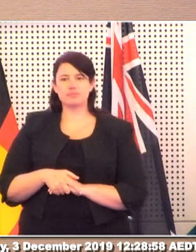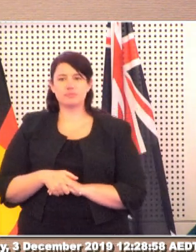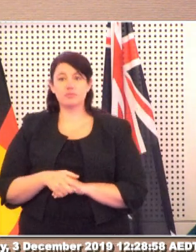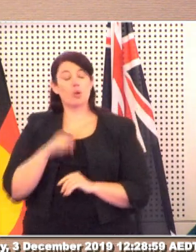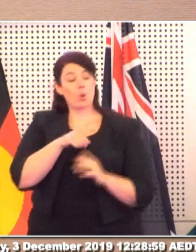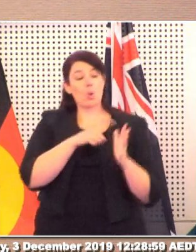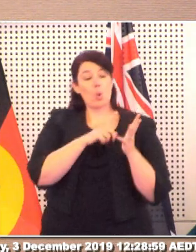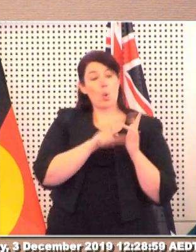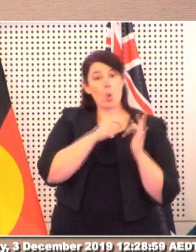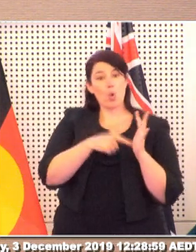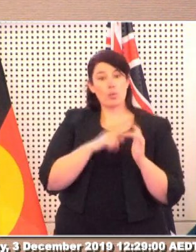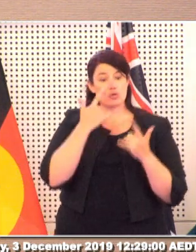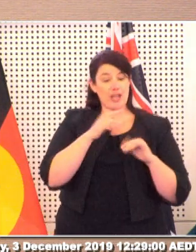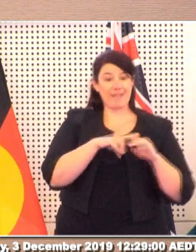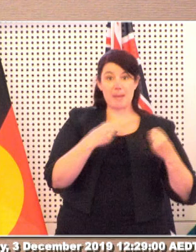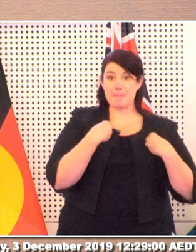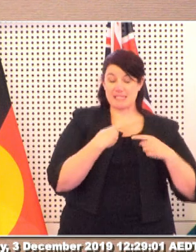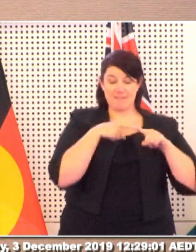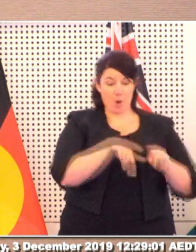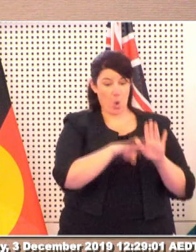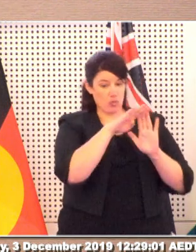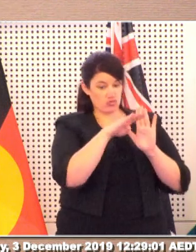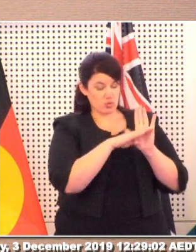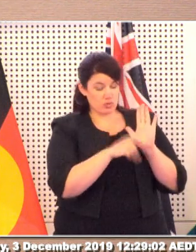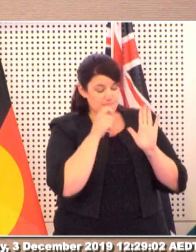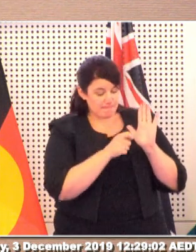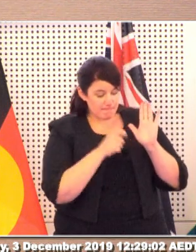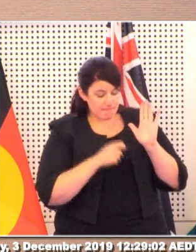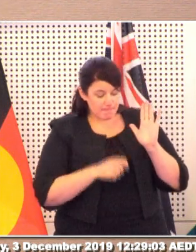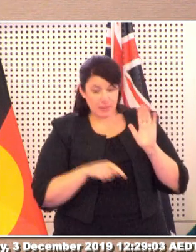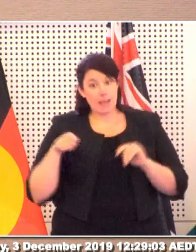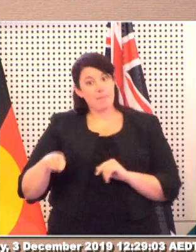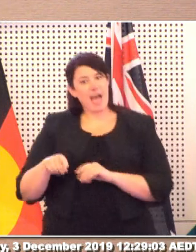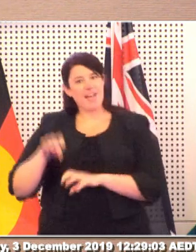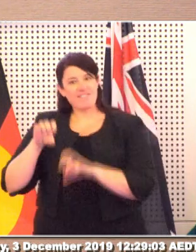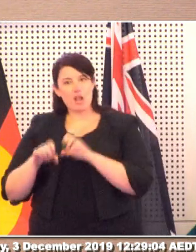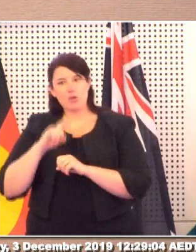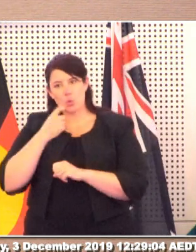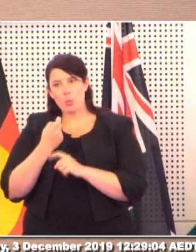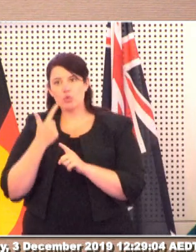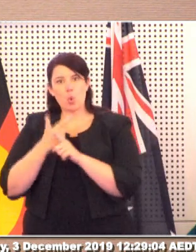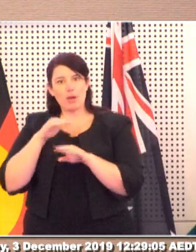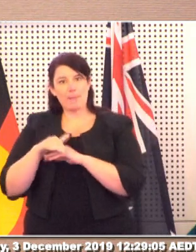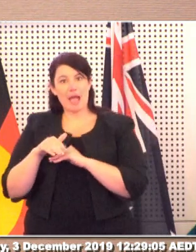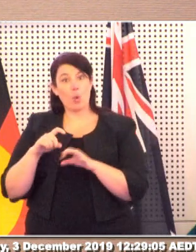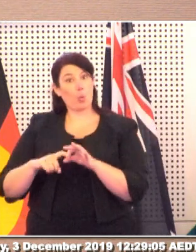obligations, and evaluation explores quality with – with people, and there’s an